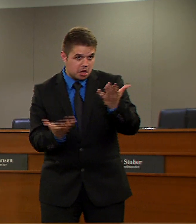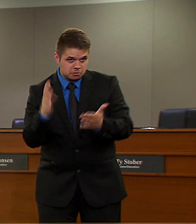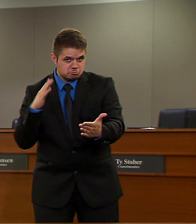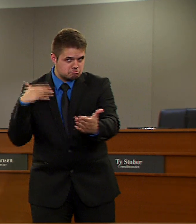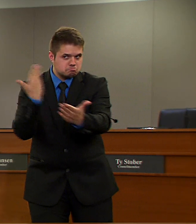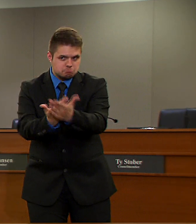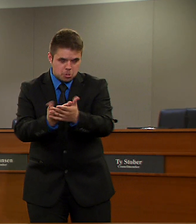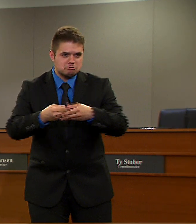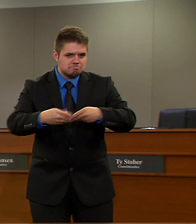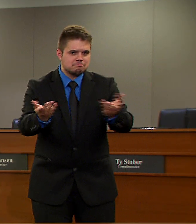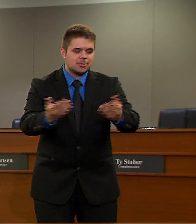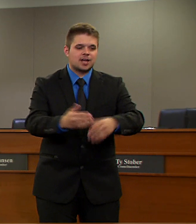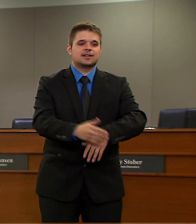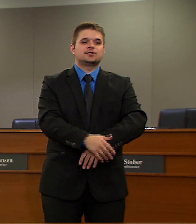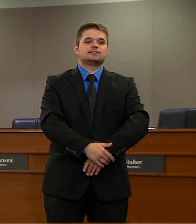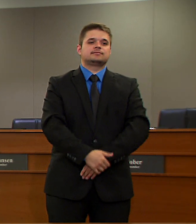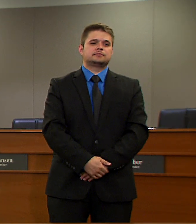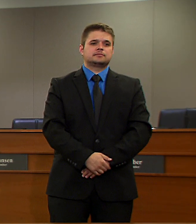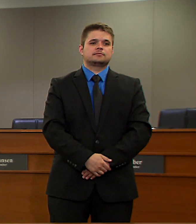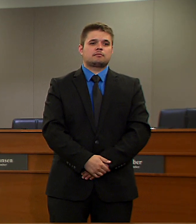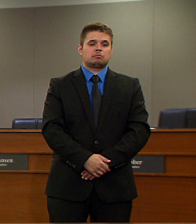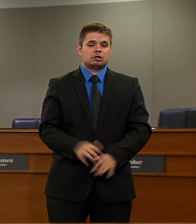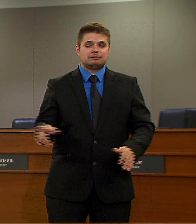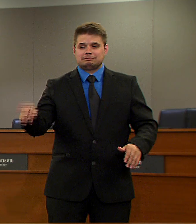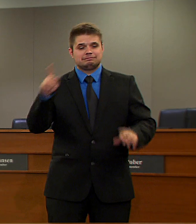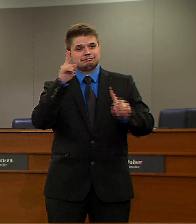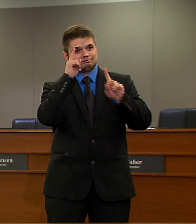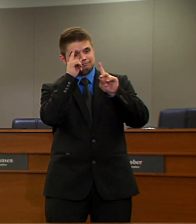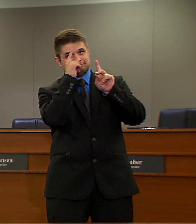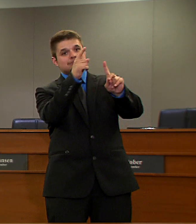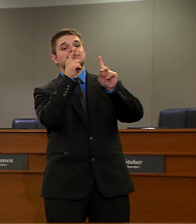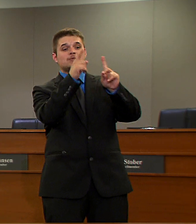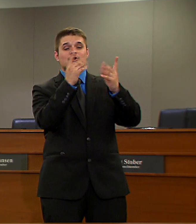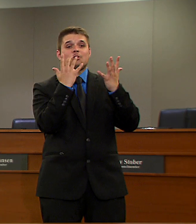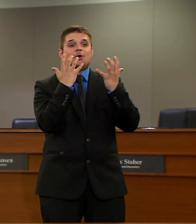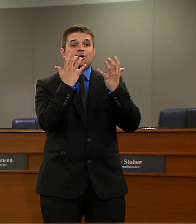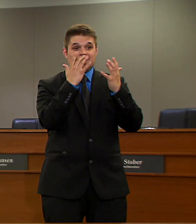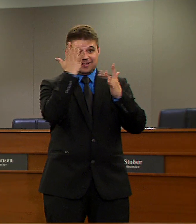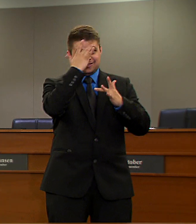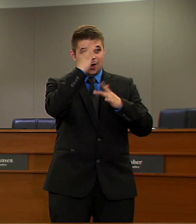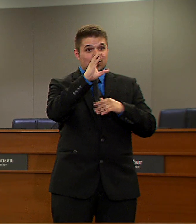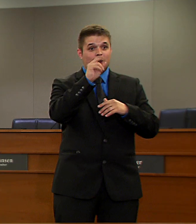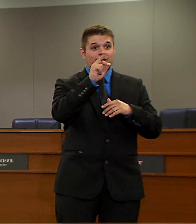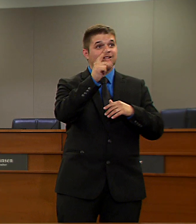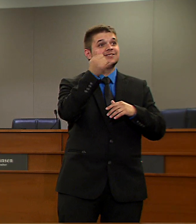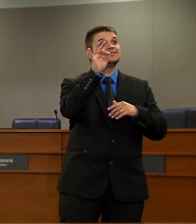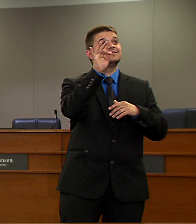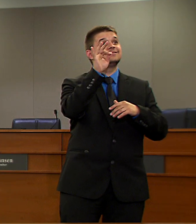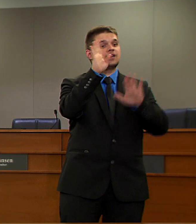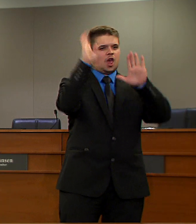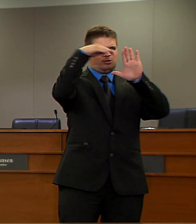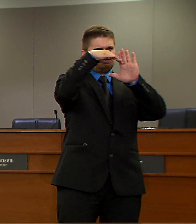Let's keep the number of coronavirus cases down here in Vancouver. Wear a face covering when you're